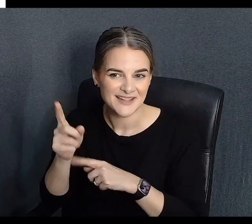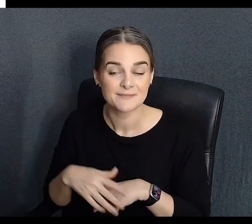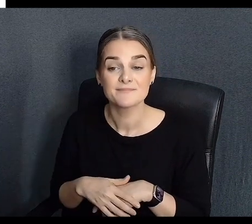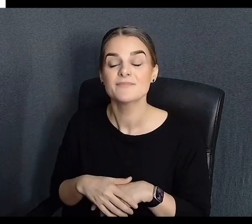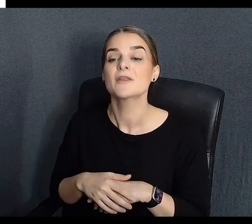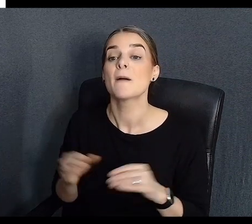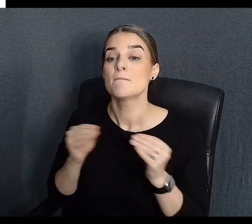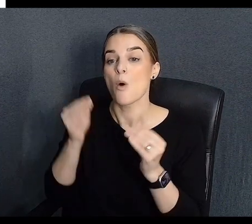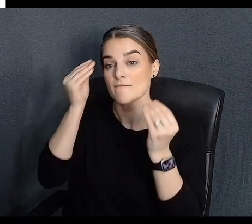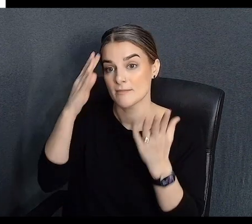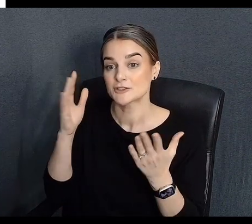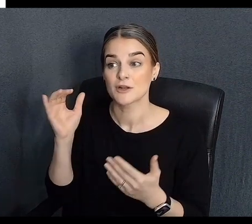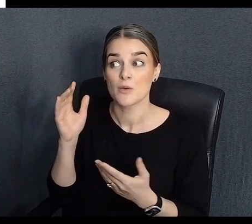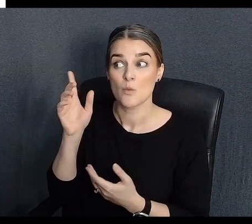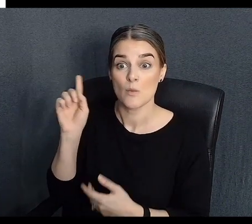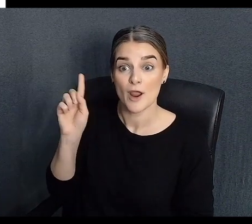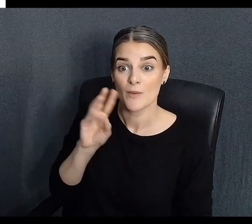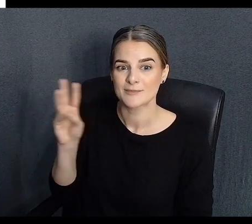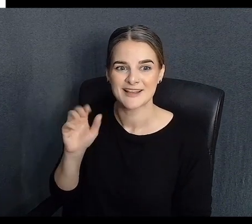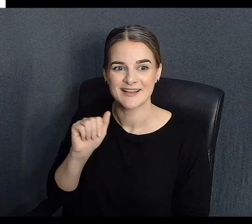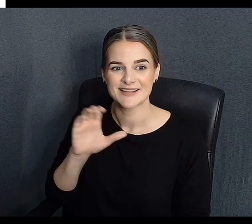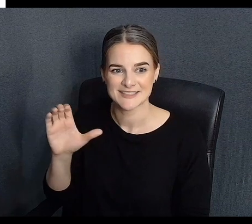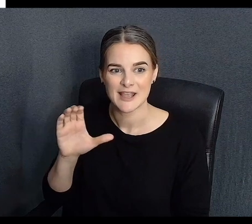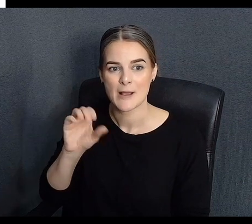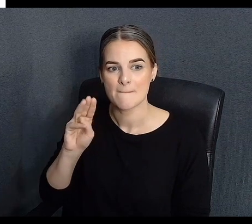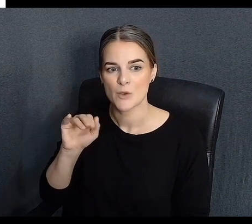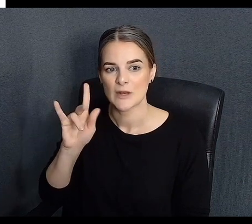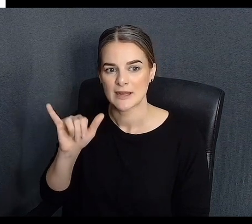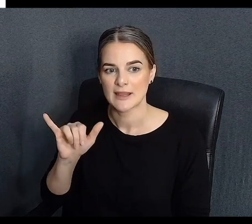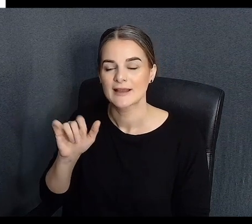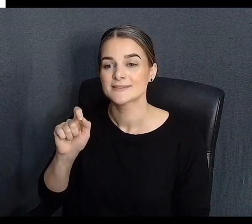at our website, AACCommunity.net. There are additional resources about funding